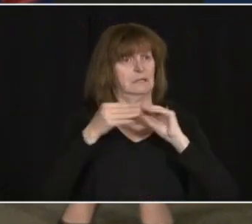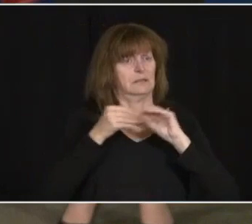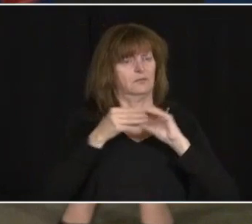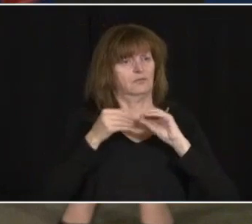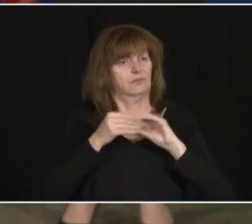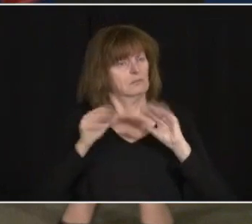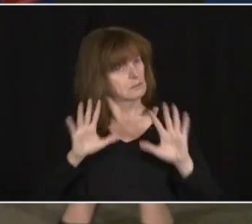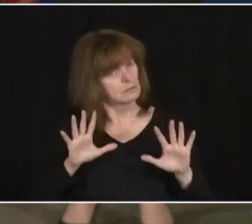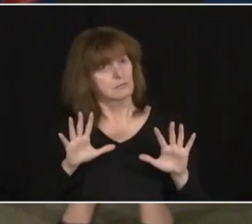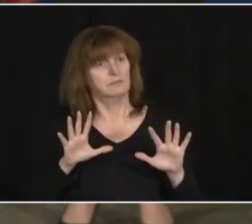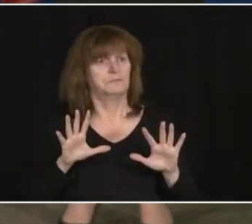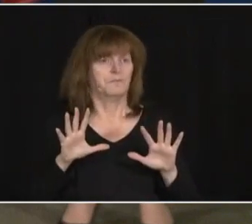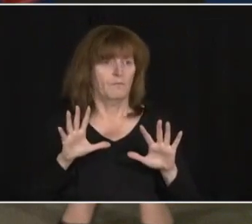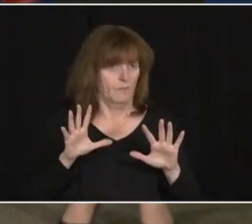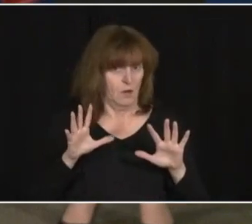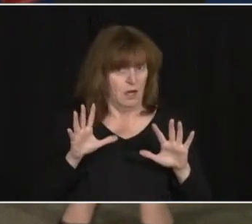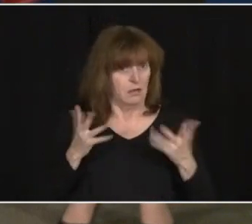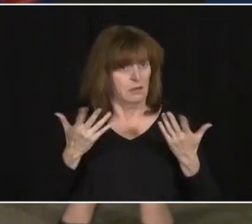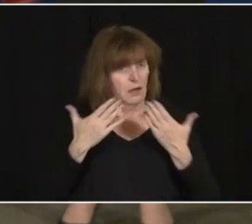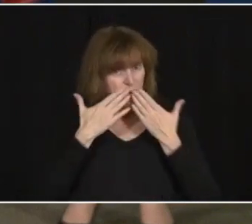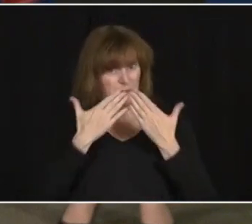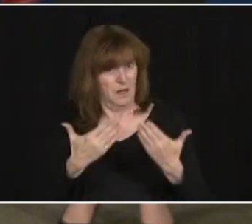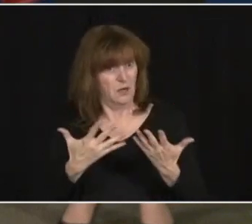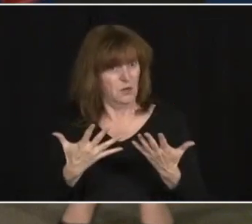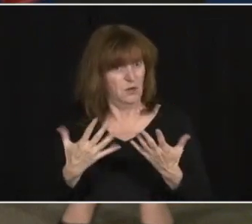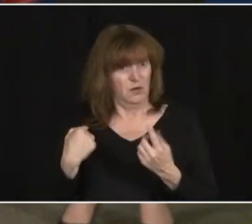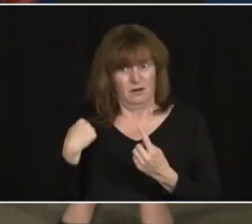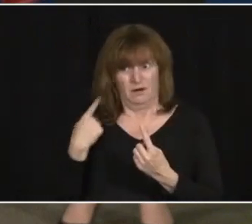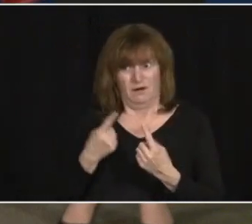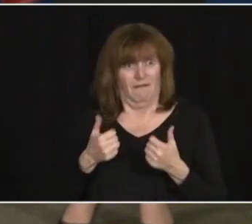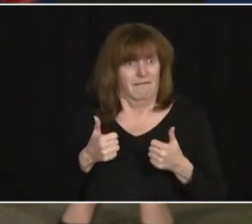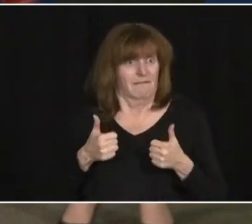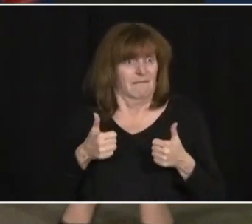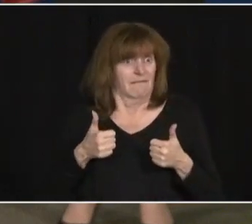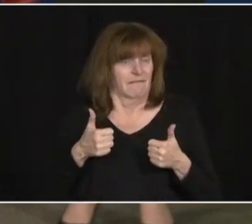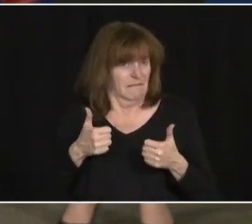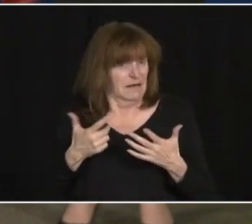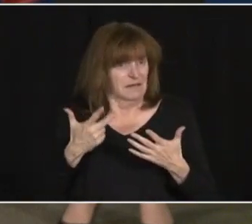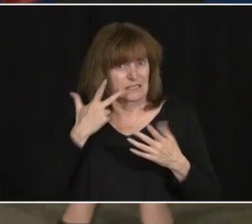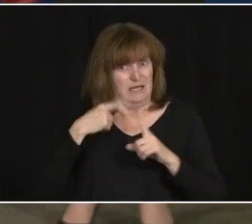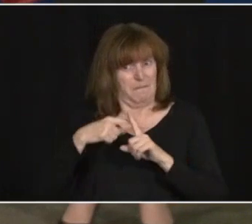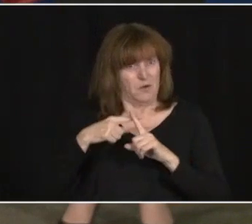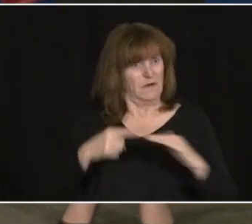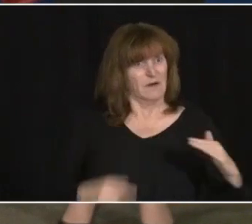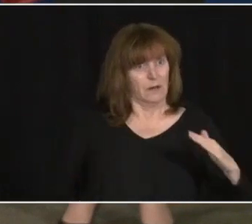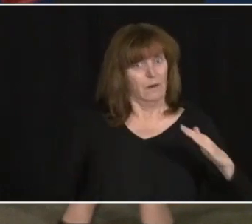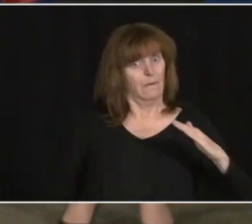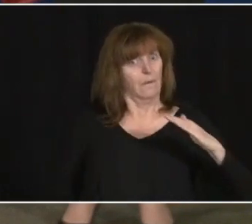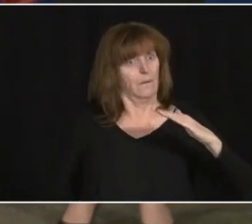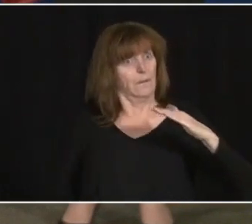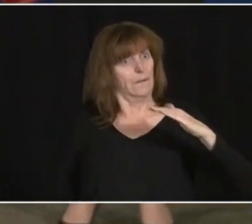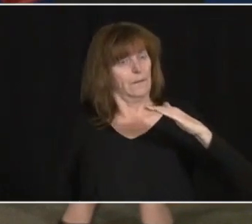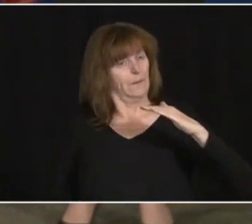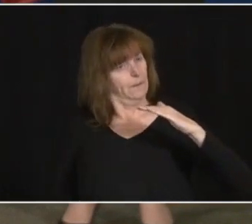We are seeing a little bit of positive results. But there's absolutely no way is this fight over.